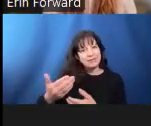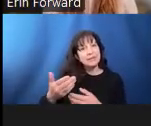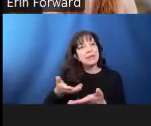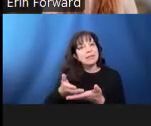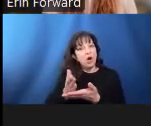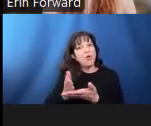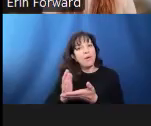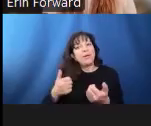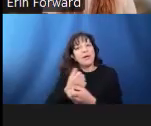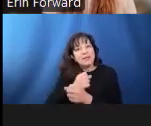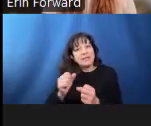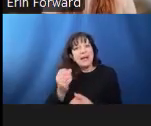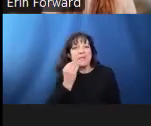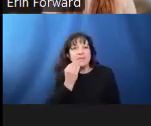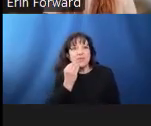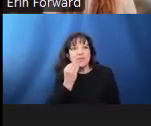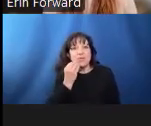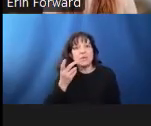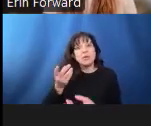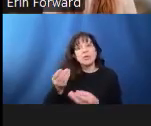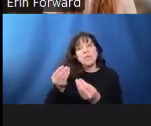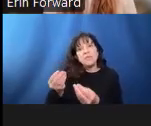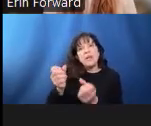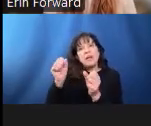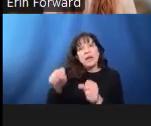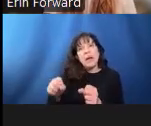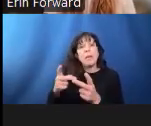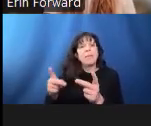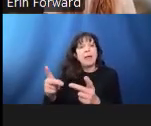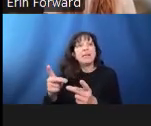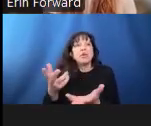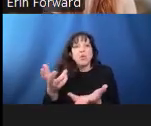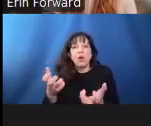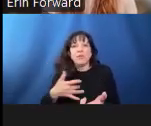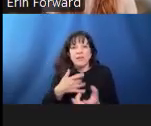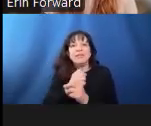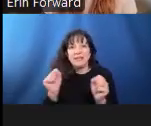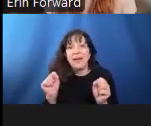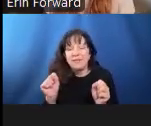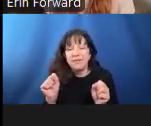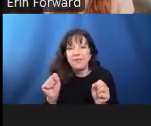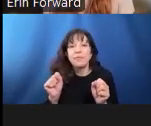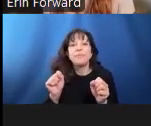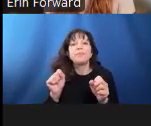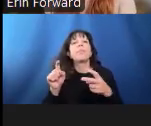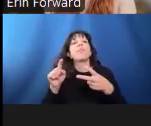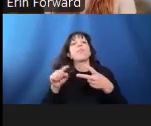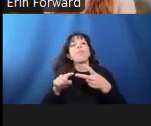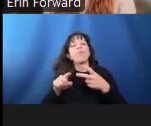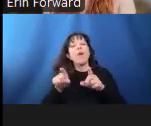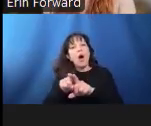food, and it okay for feeding to be a place where you just want to feel safe. And then we also want to presume competence in